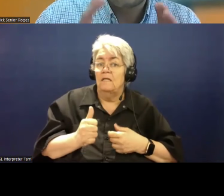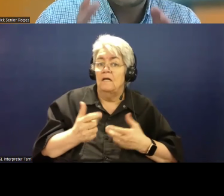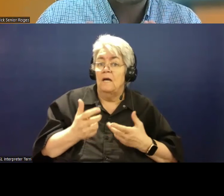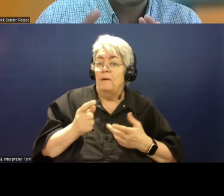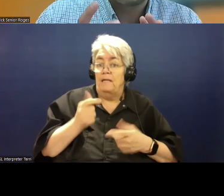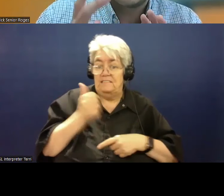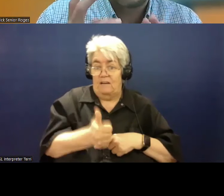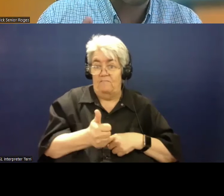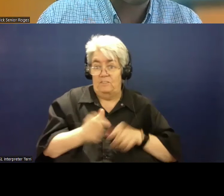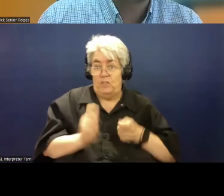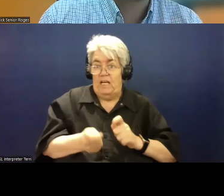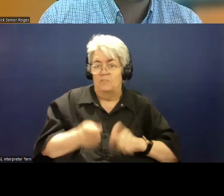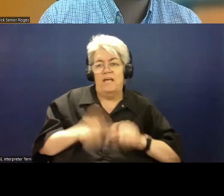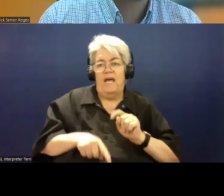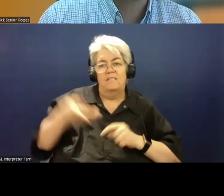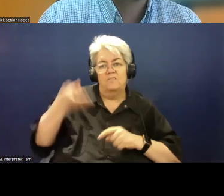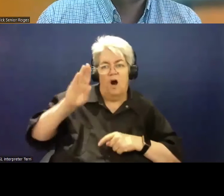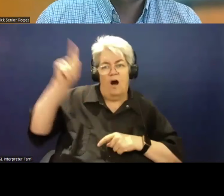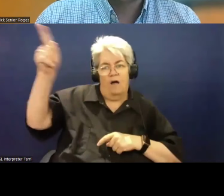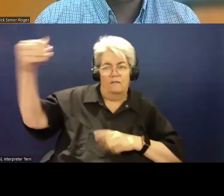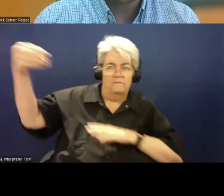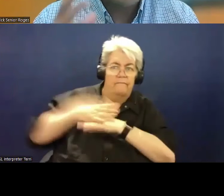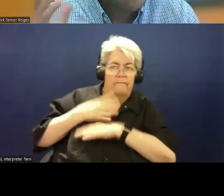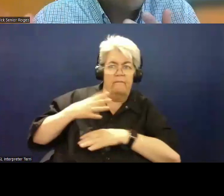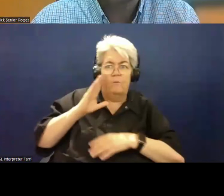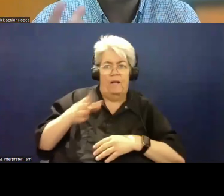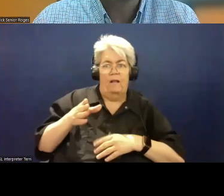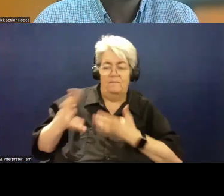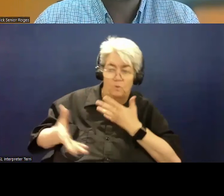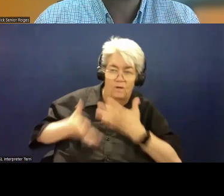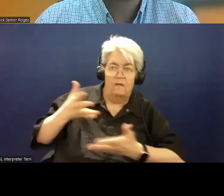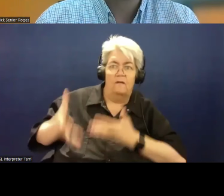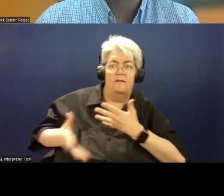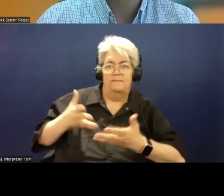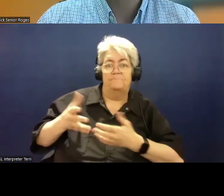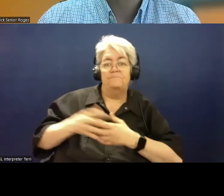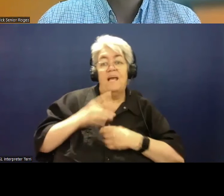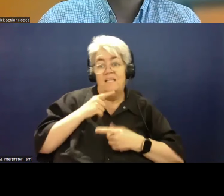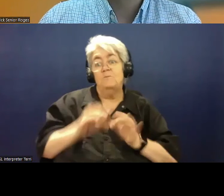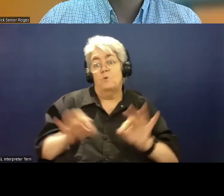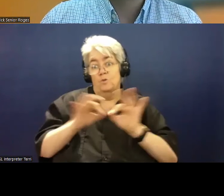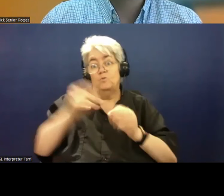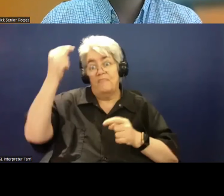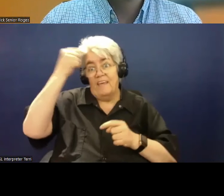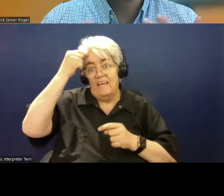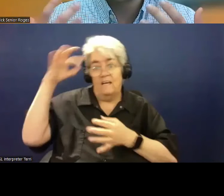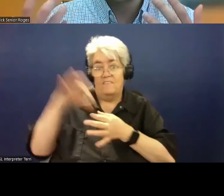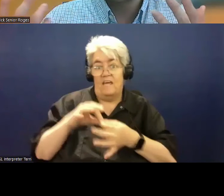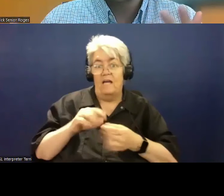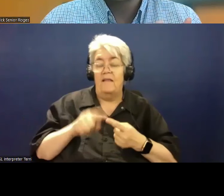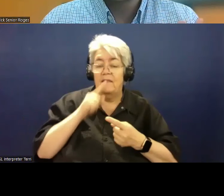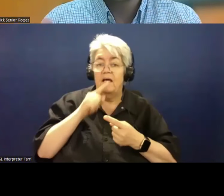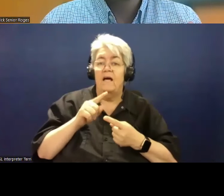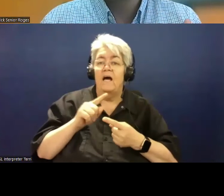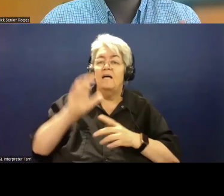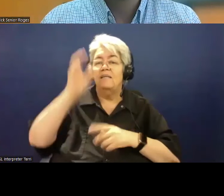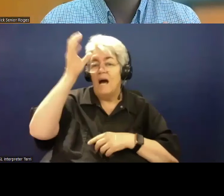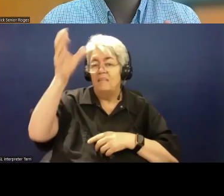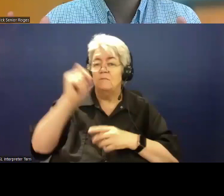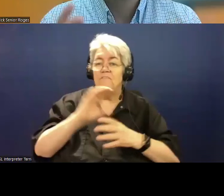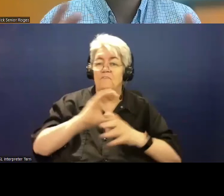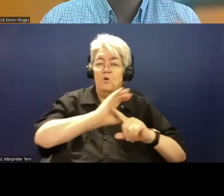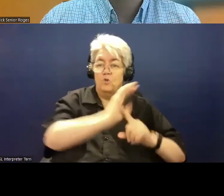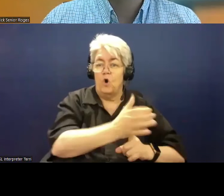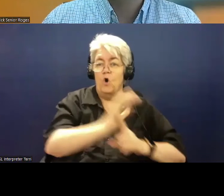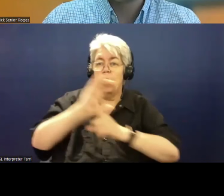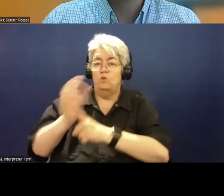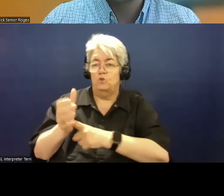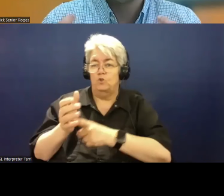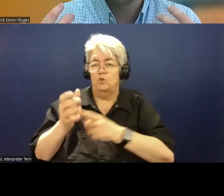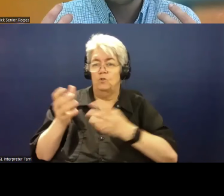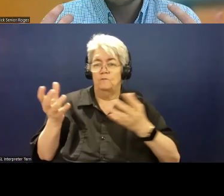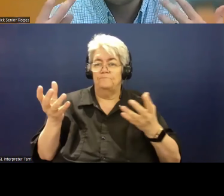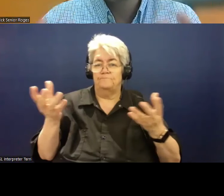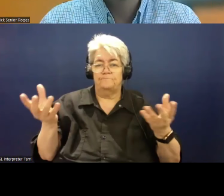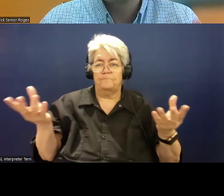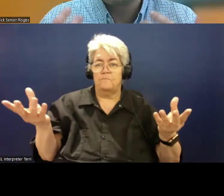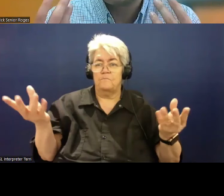IT IS IMPORTANT TO KEEP IN MIND THIS ASPECT. OF COURSE THIS INTERSECTS WITH RELIGION AND